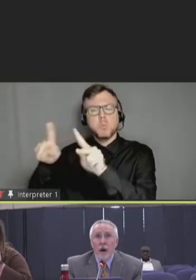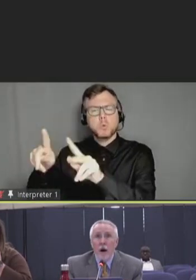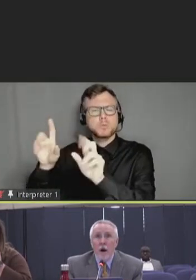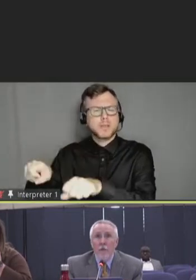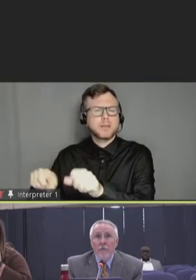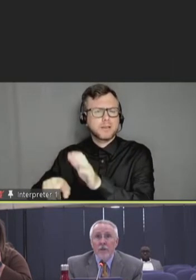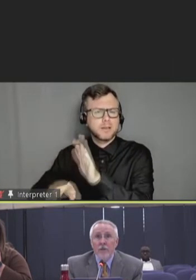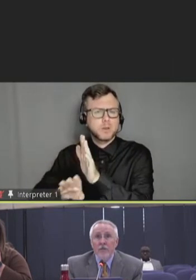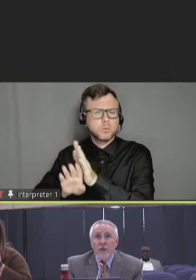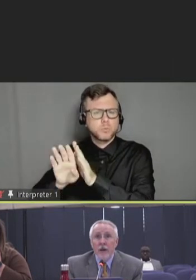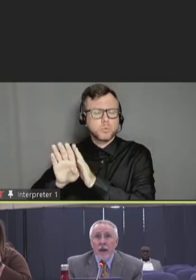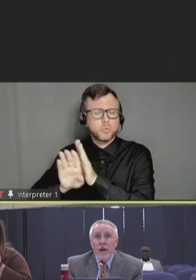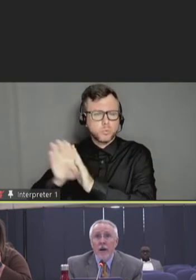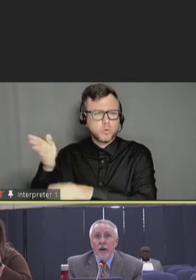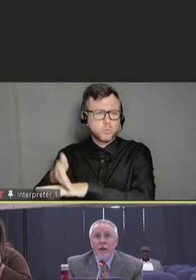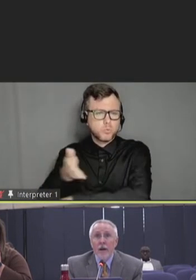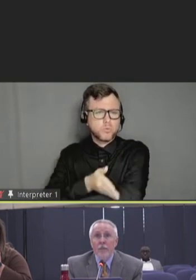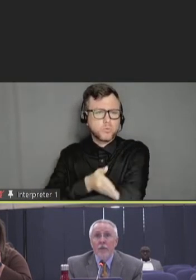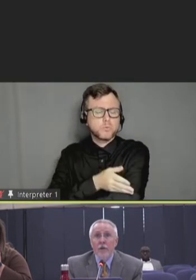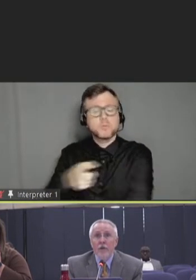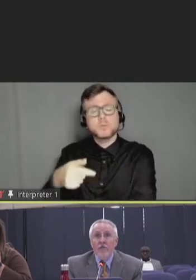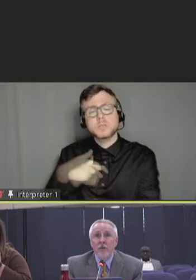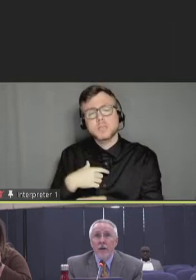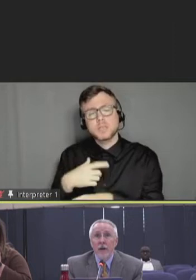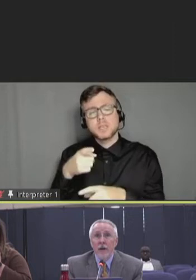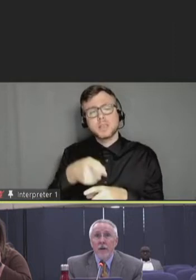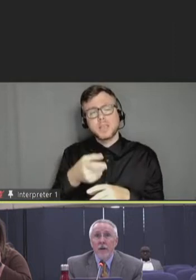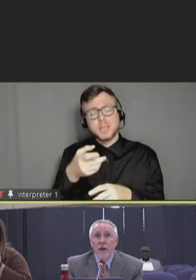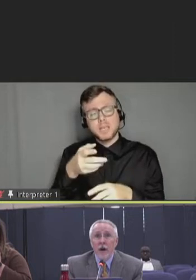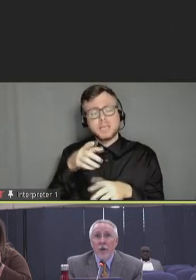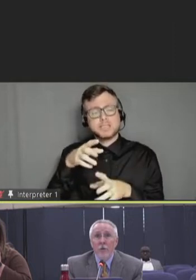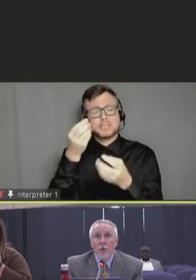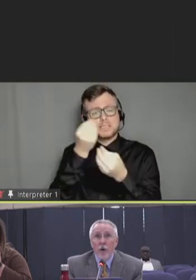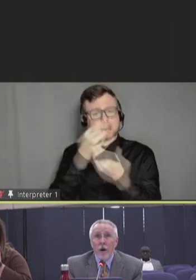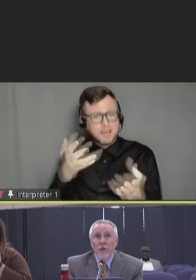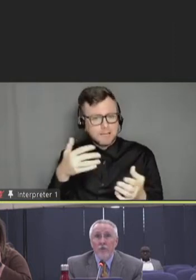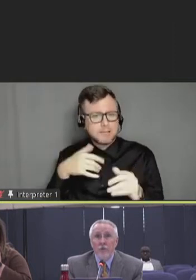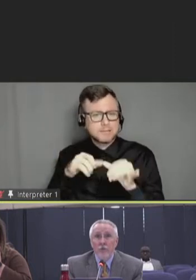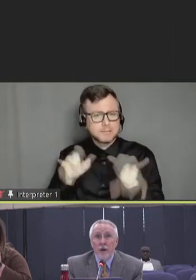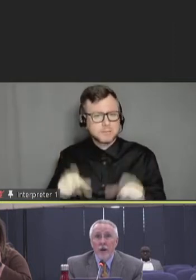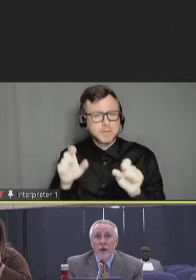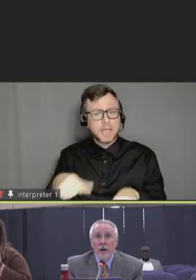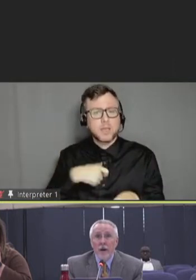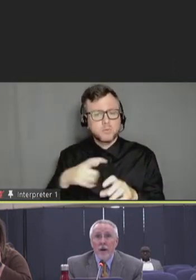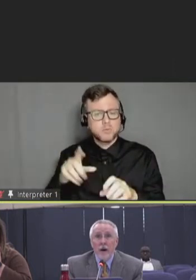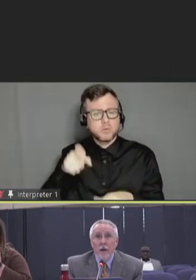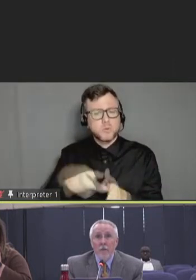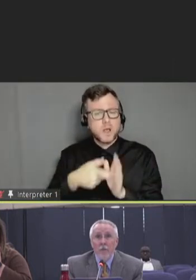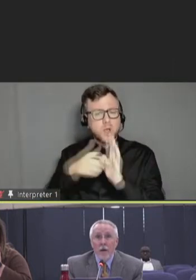"VSD data and capabilities can require additional training."